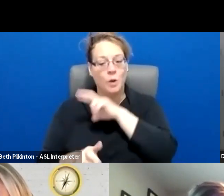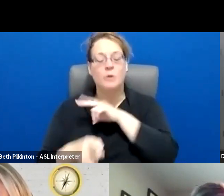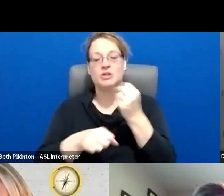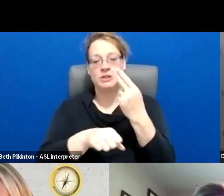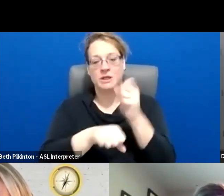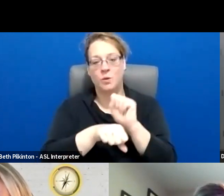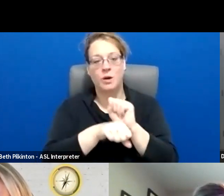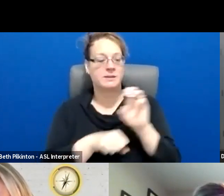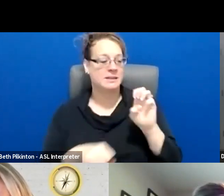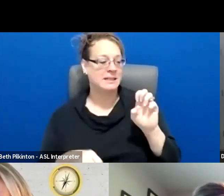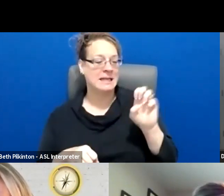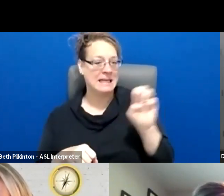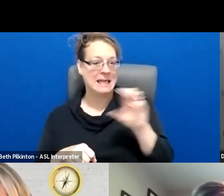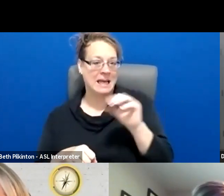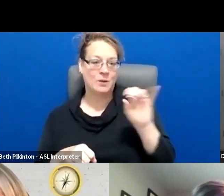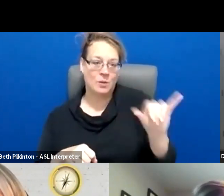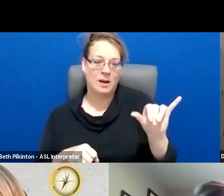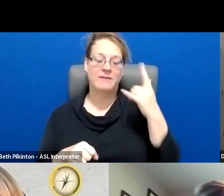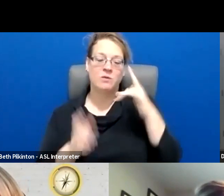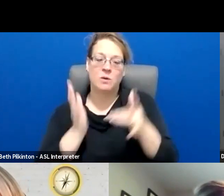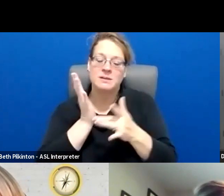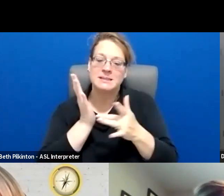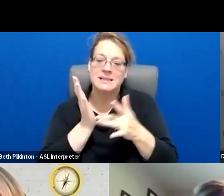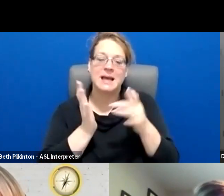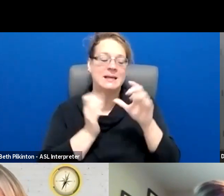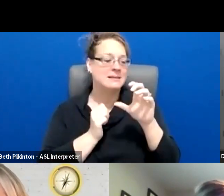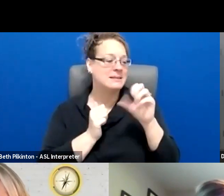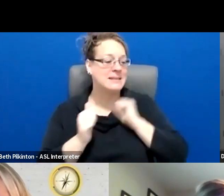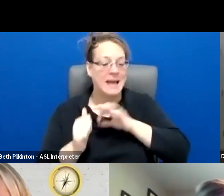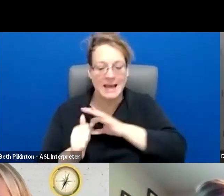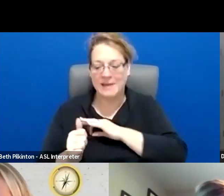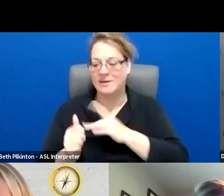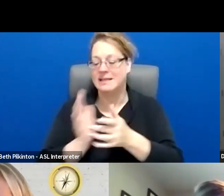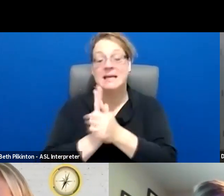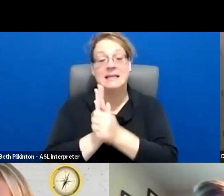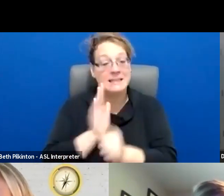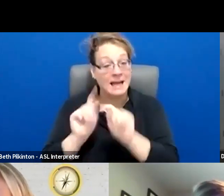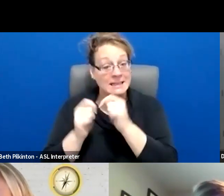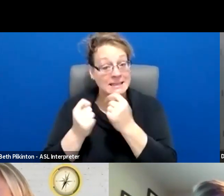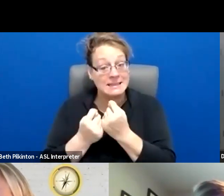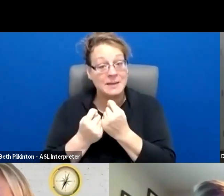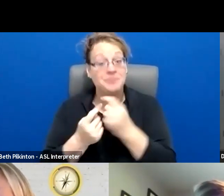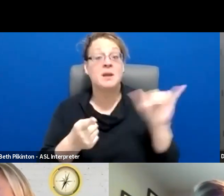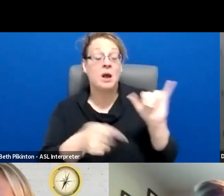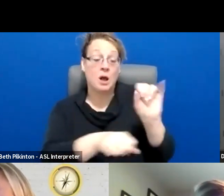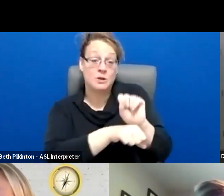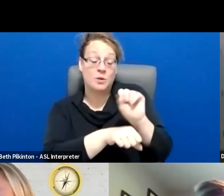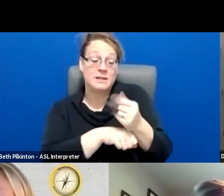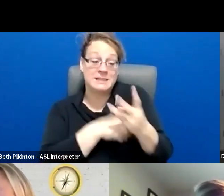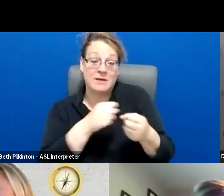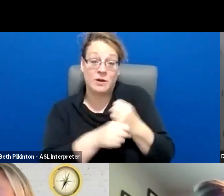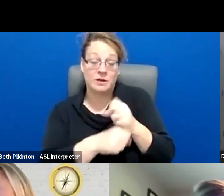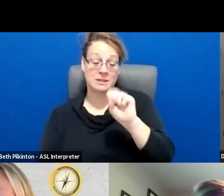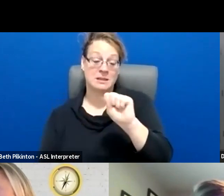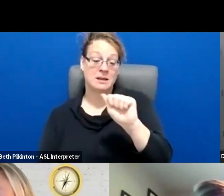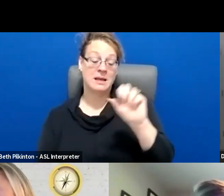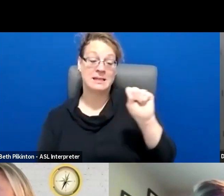And holds her CPA license in the state of Tennessee.